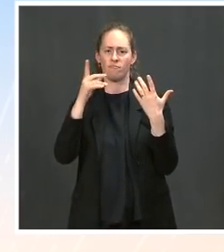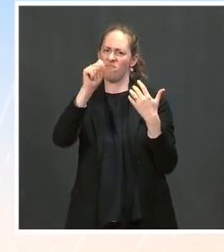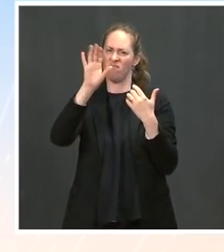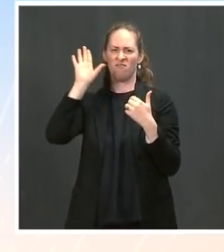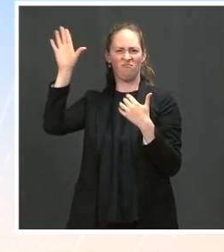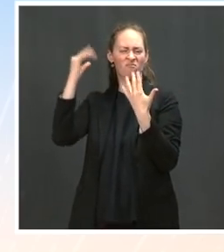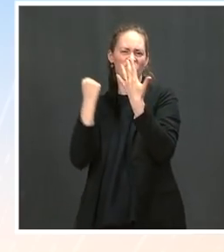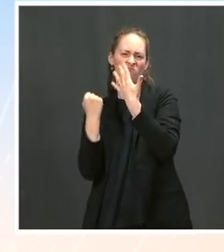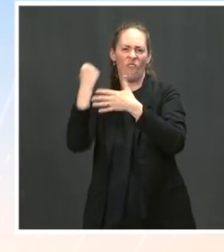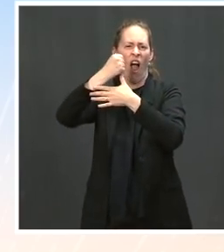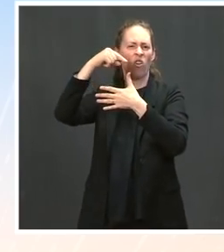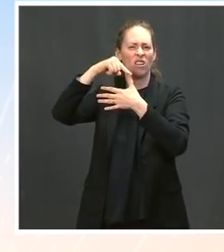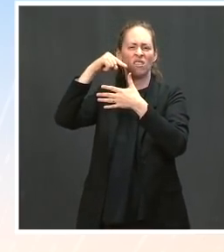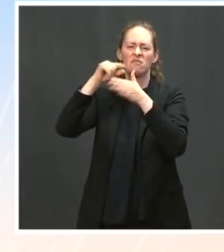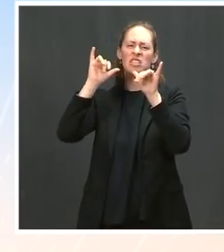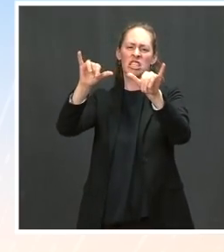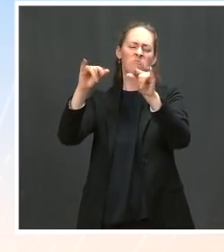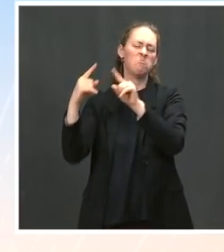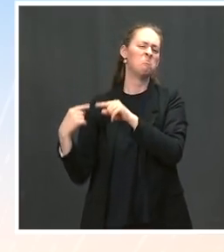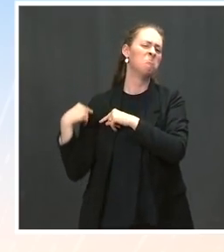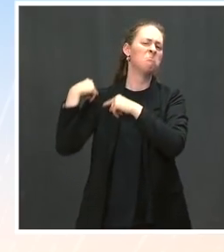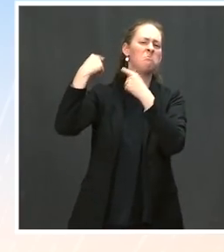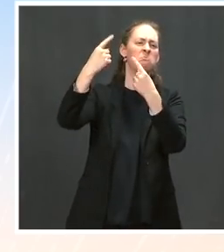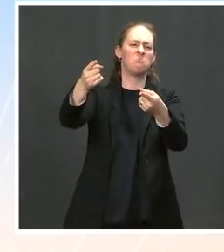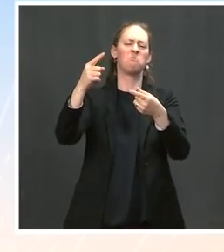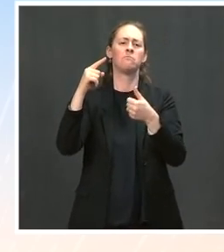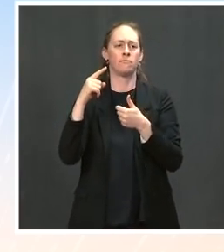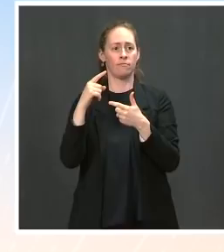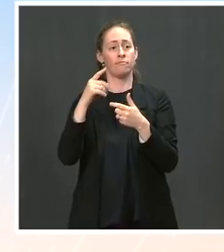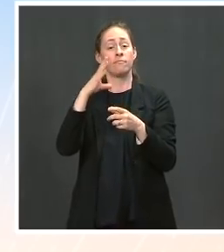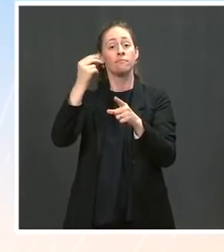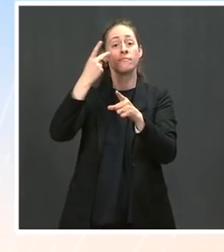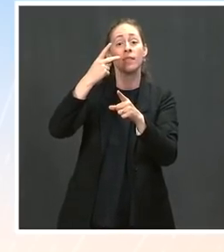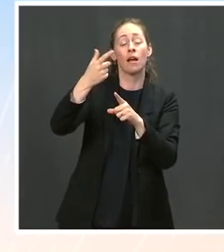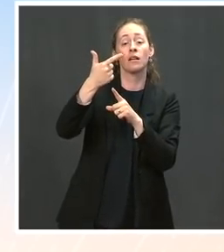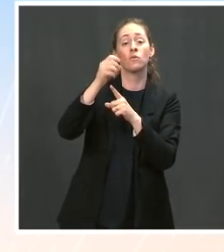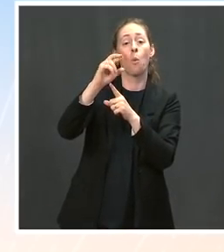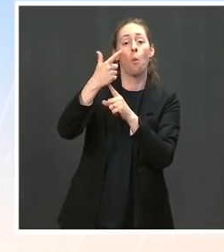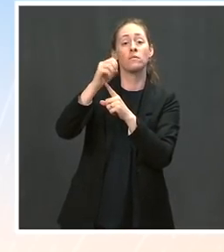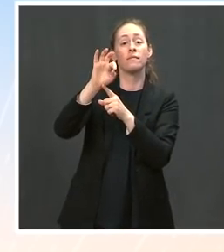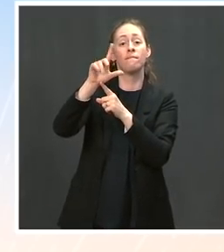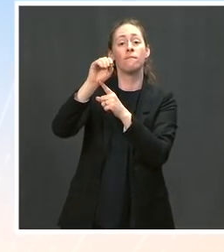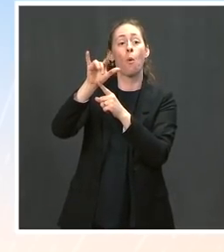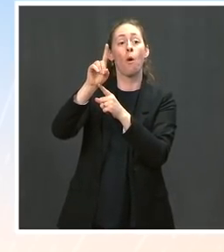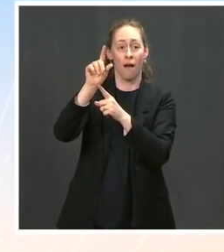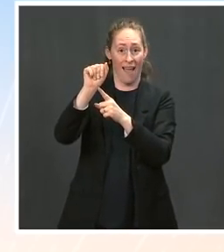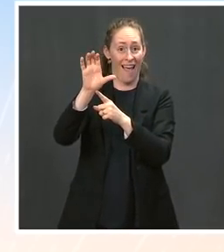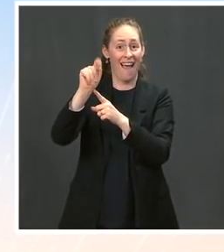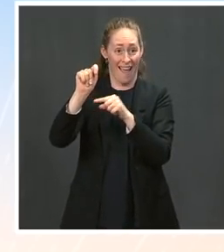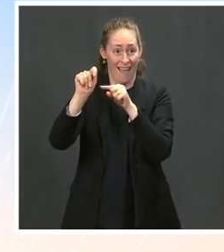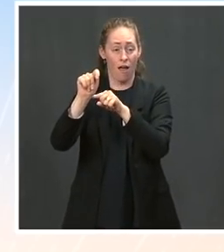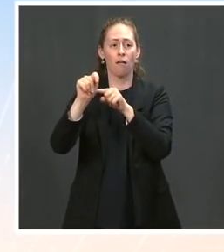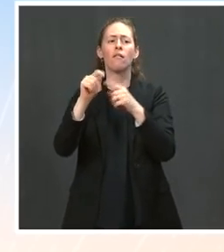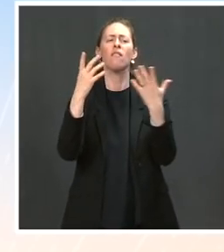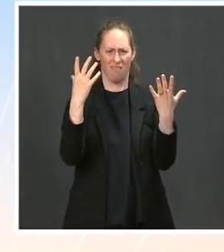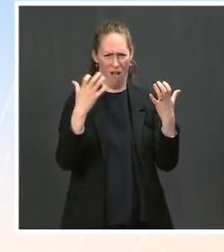And certainly, moving the George Floyd bill forward through the Senate -- the President would be eager to have that happen and eager